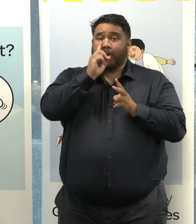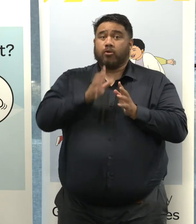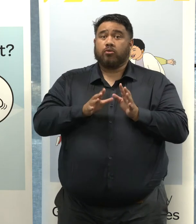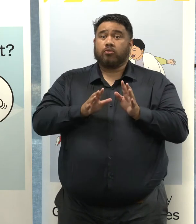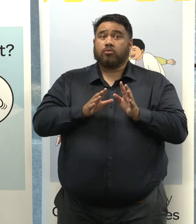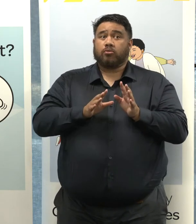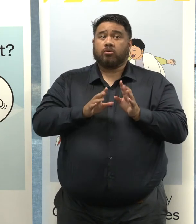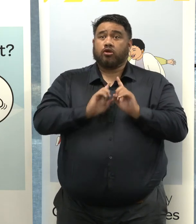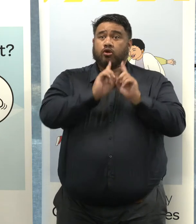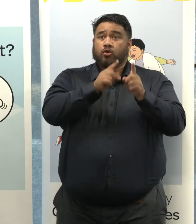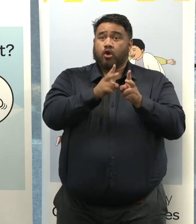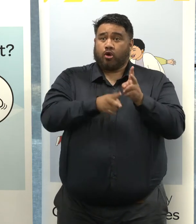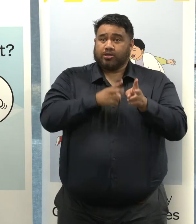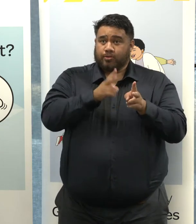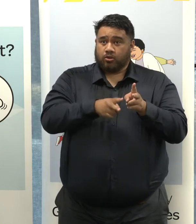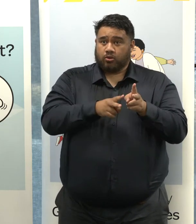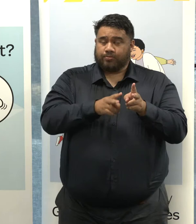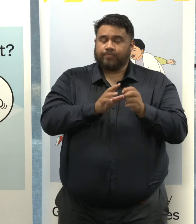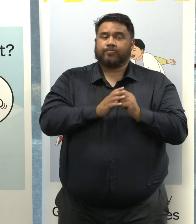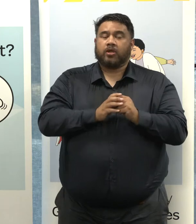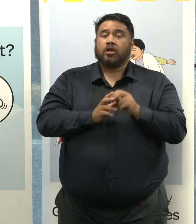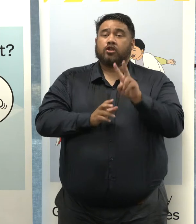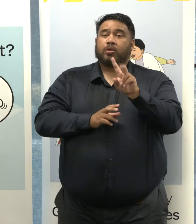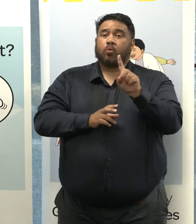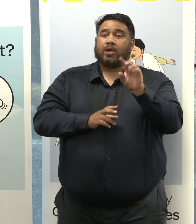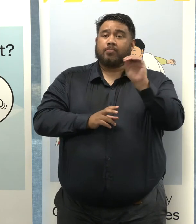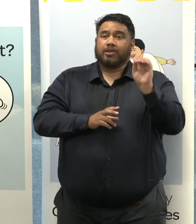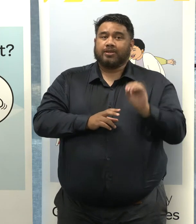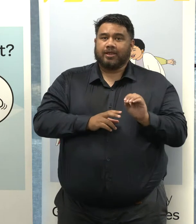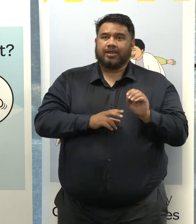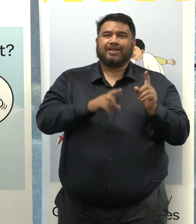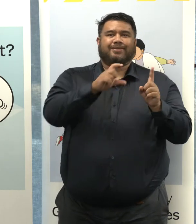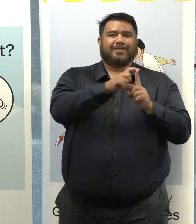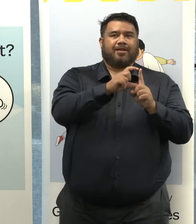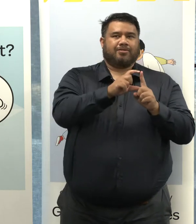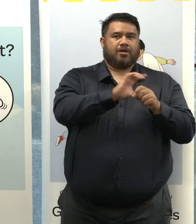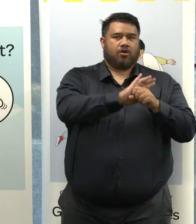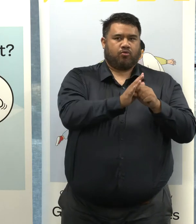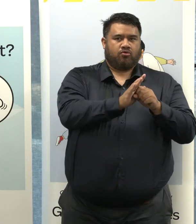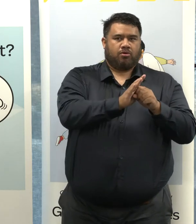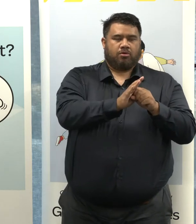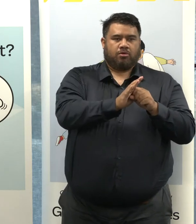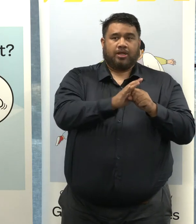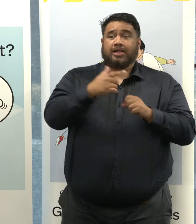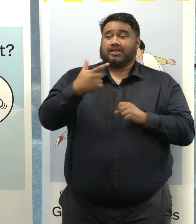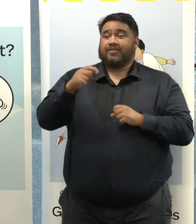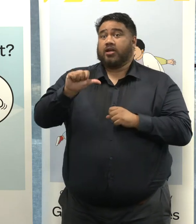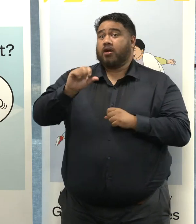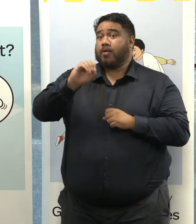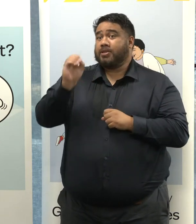sequencing, 21% of people hospitalised who had their genome sequenced had Delta